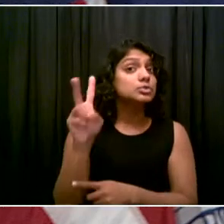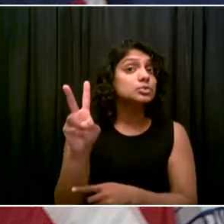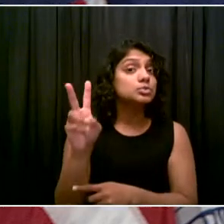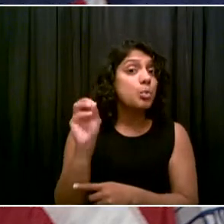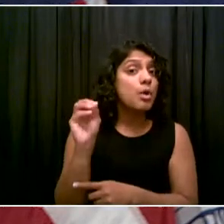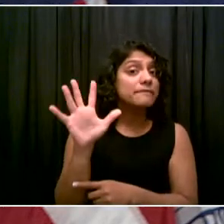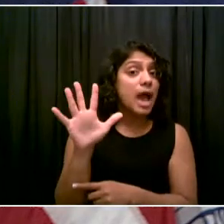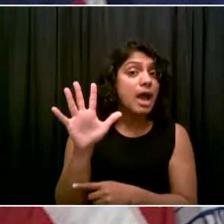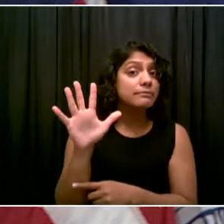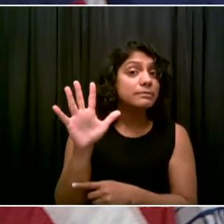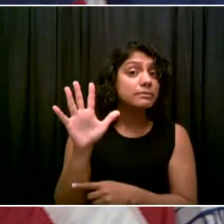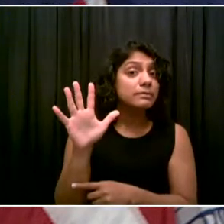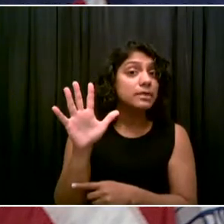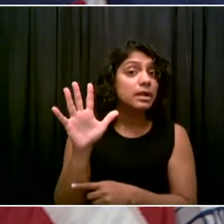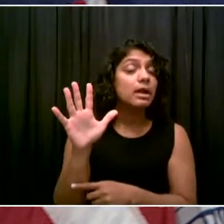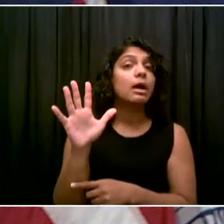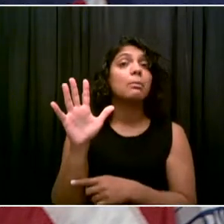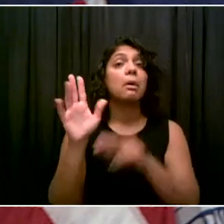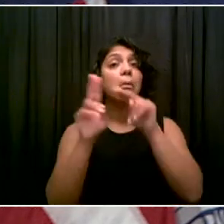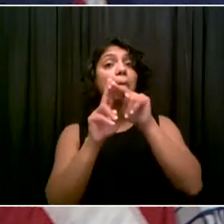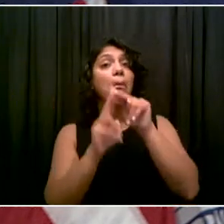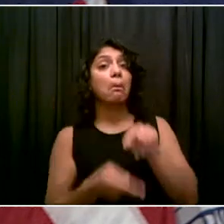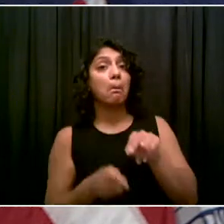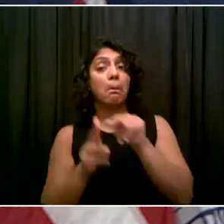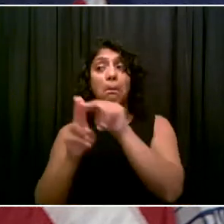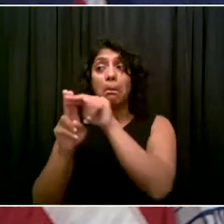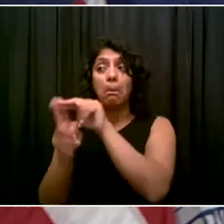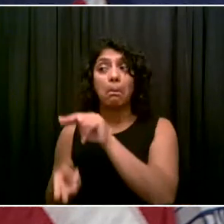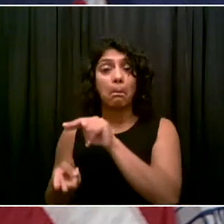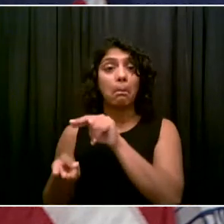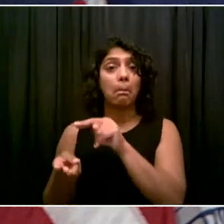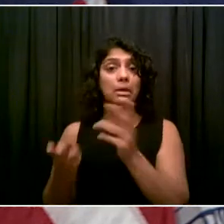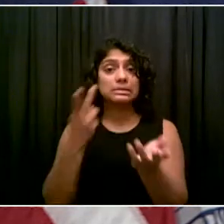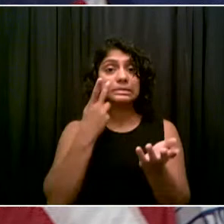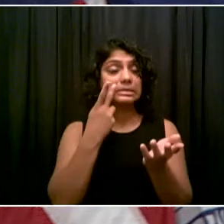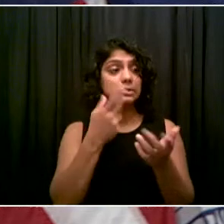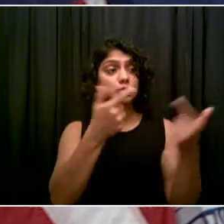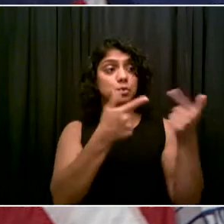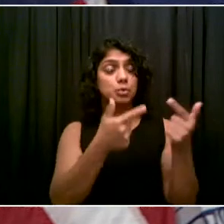, THAT IS DOWN FROM 205 WHICH IS APPROXIMATELY A 20% DROP.